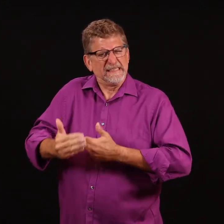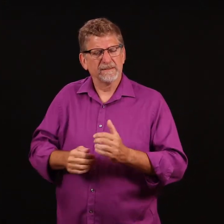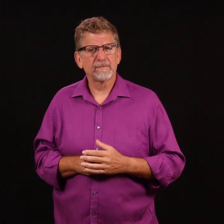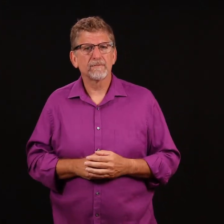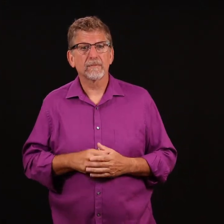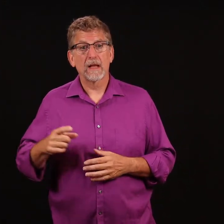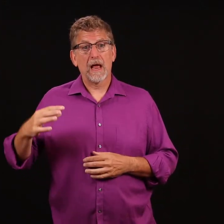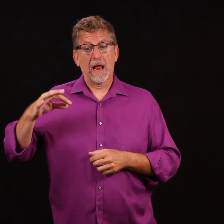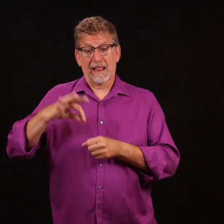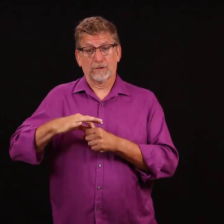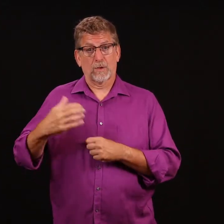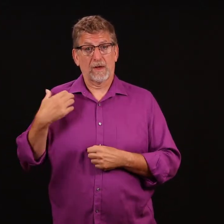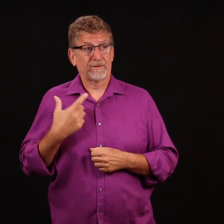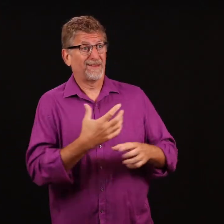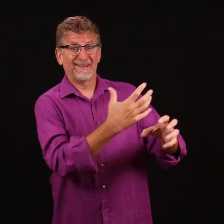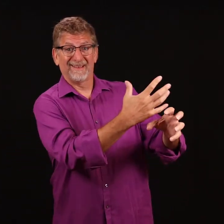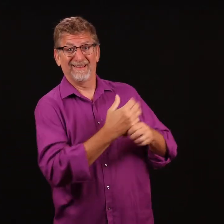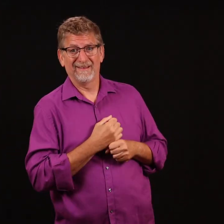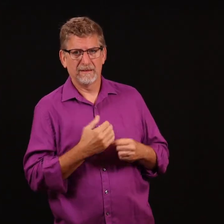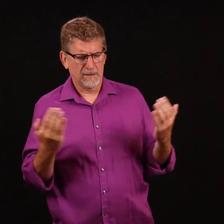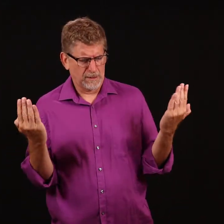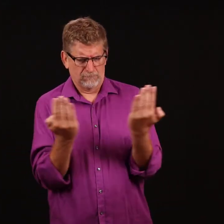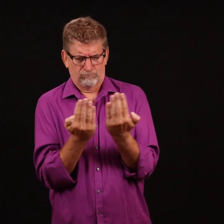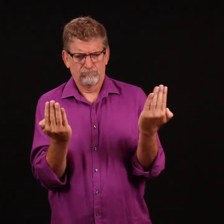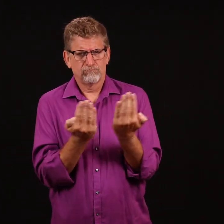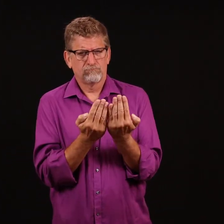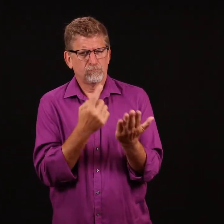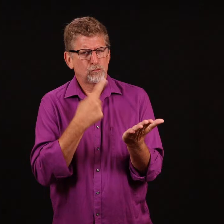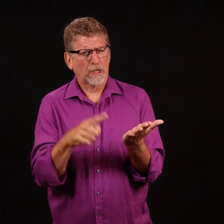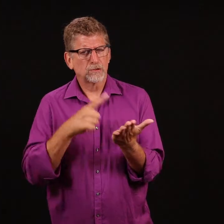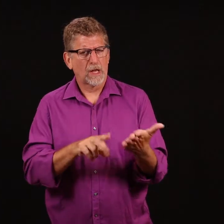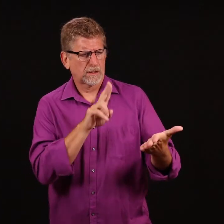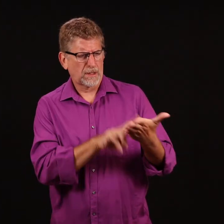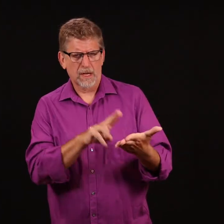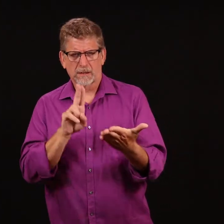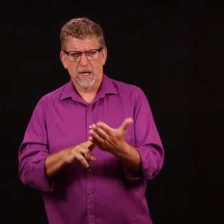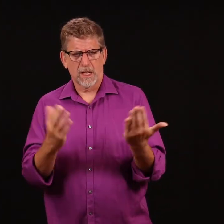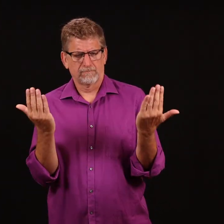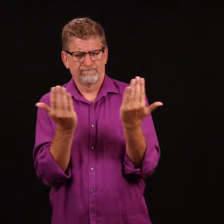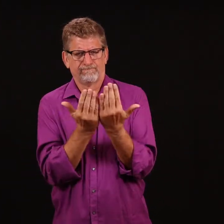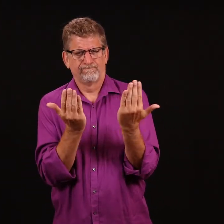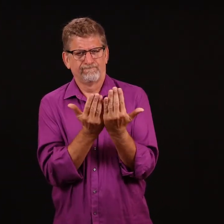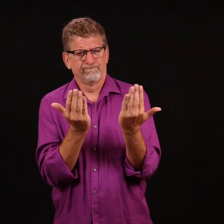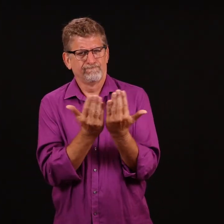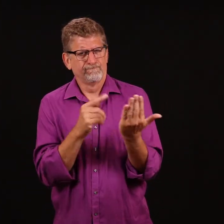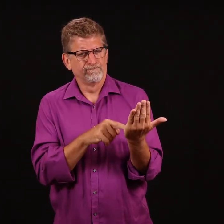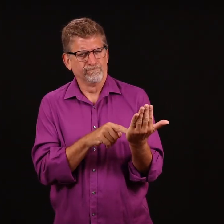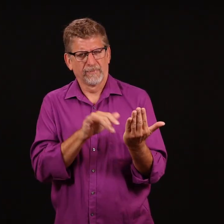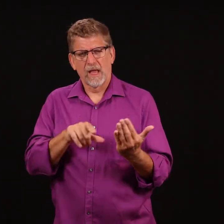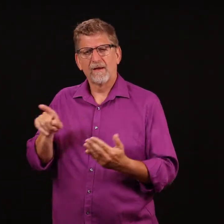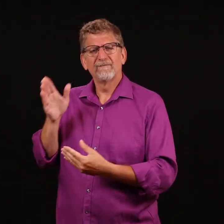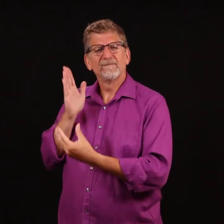The instructions will guide the voter on what to do. The election official receives the ballots and looks at